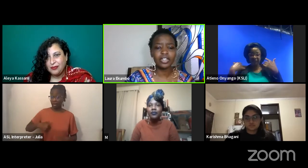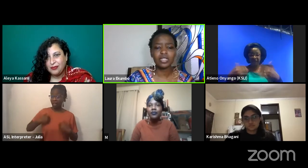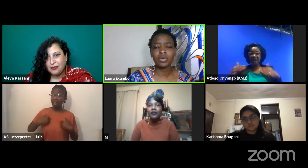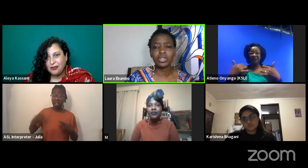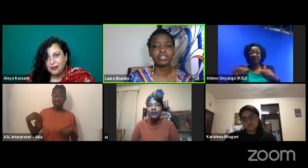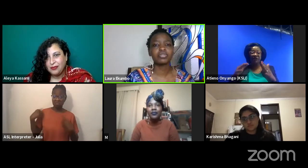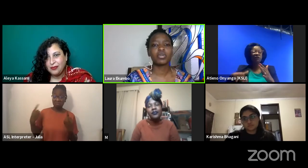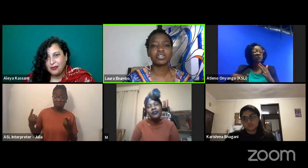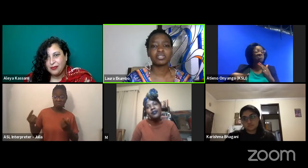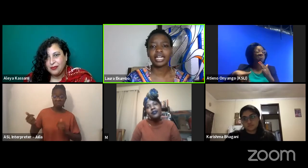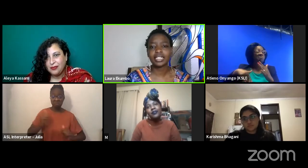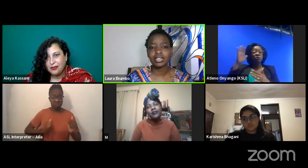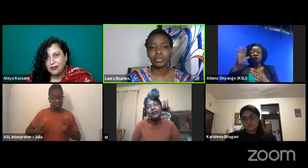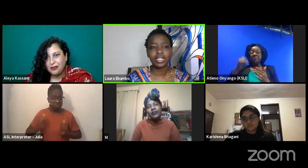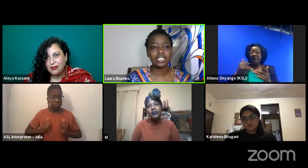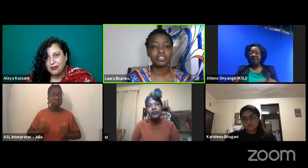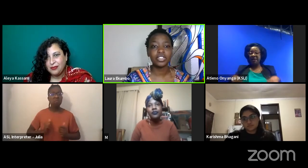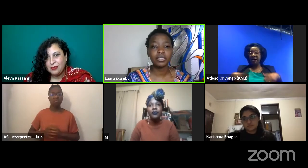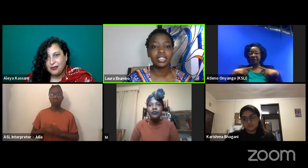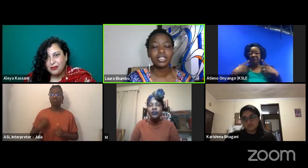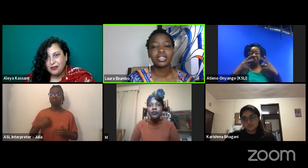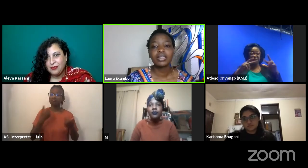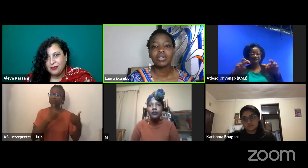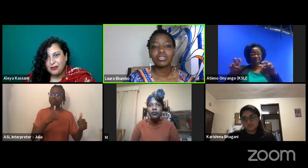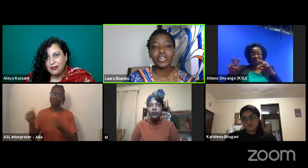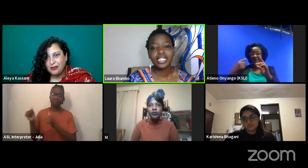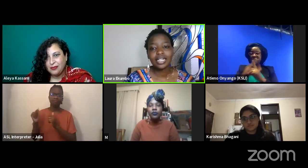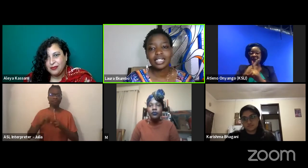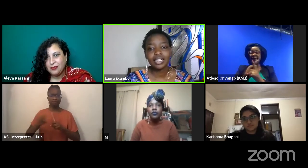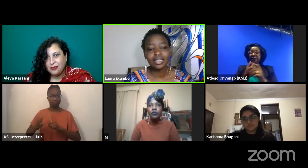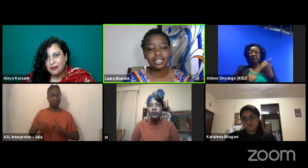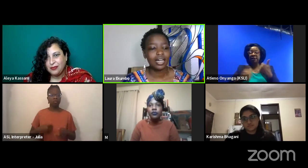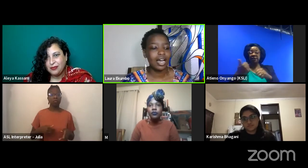and I've explored different forms of acting, whether that's film or voice acting,